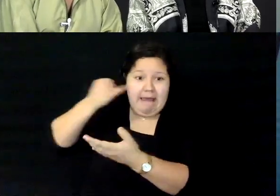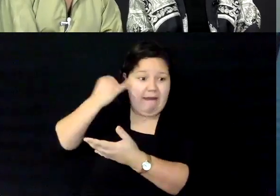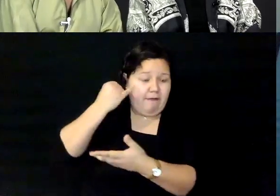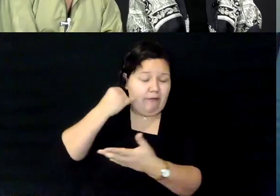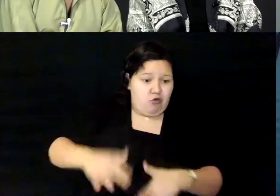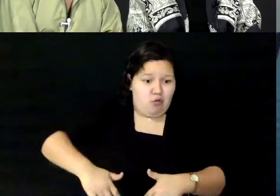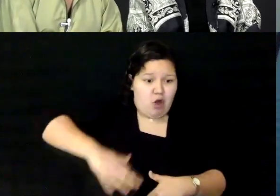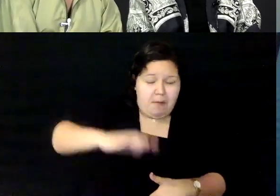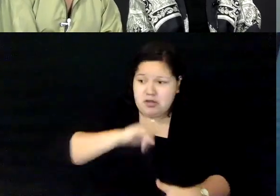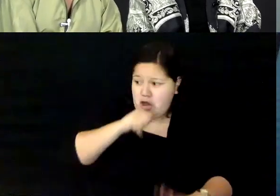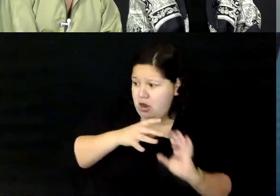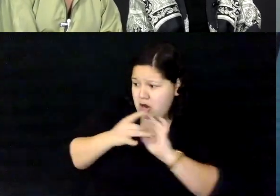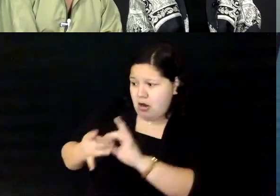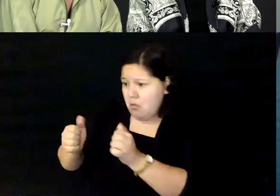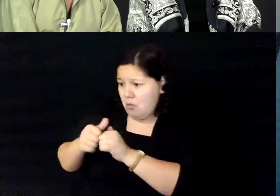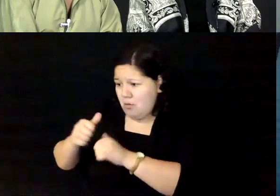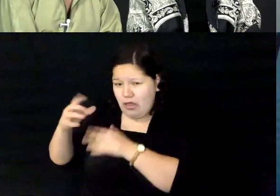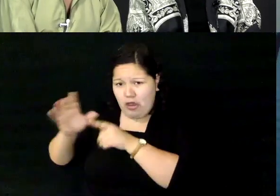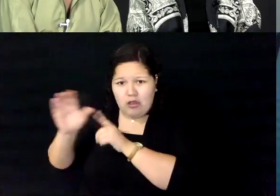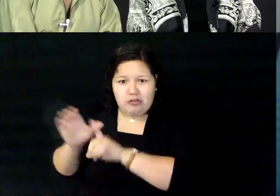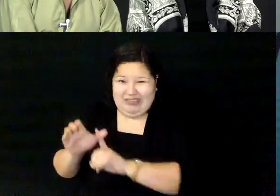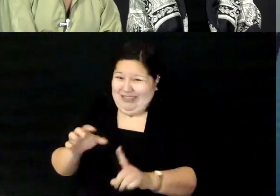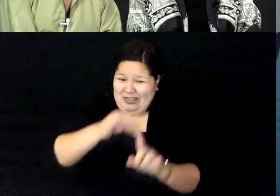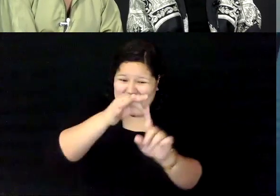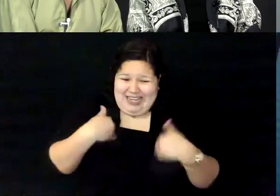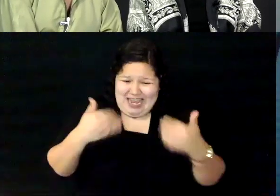especially for younger generations, right? Where I think there is this longing to reconcile